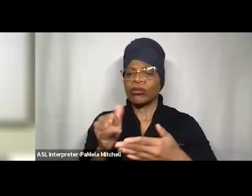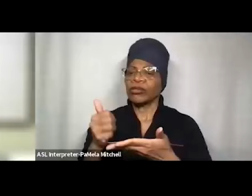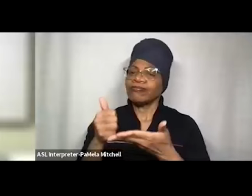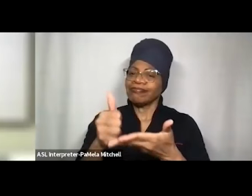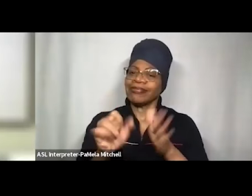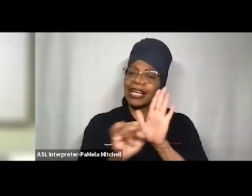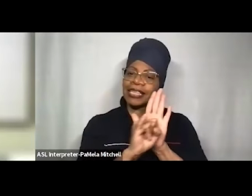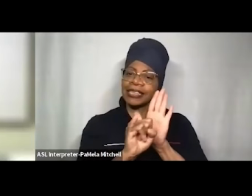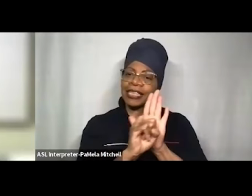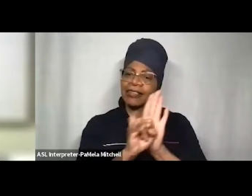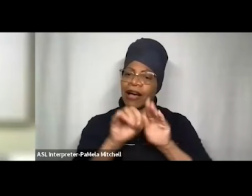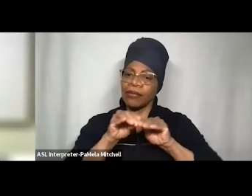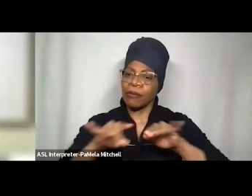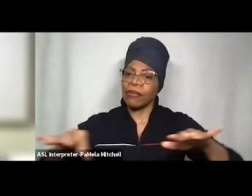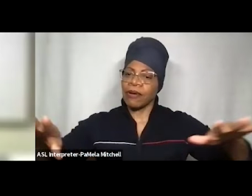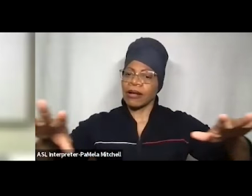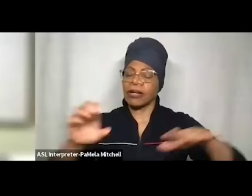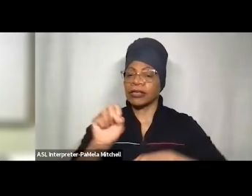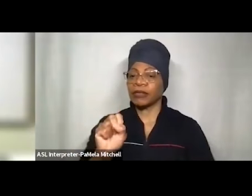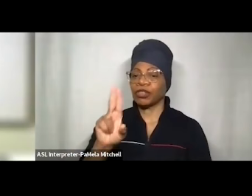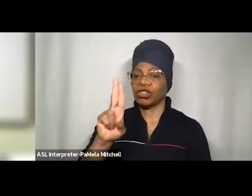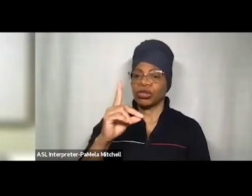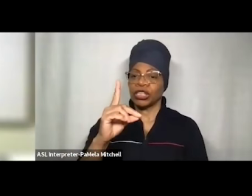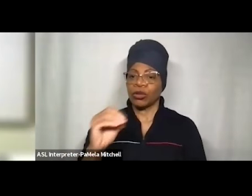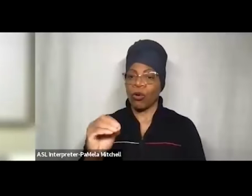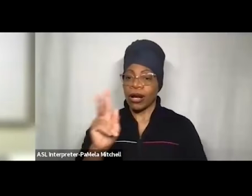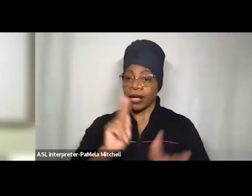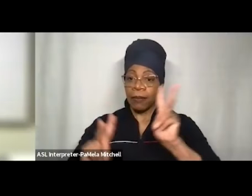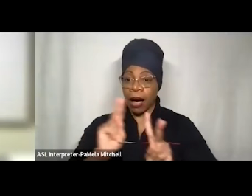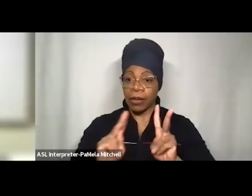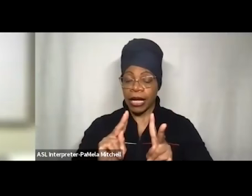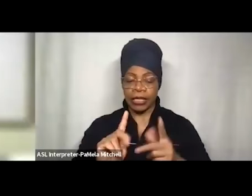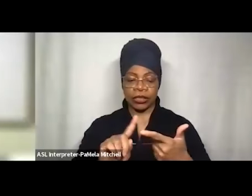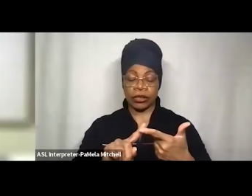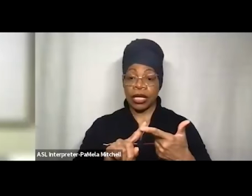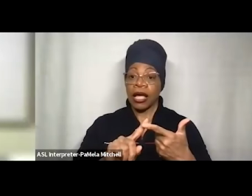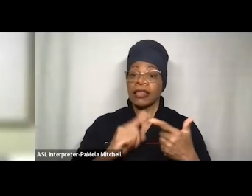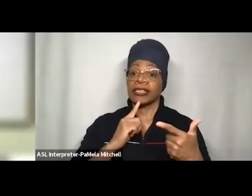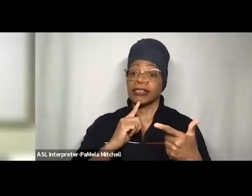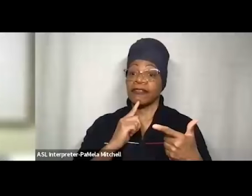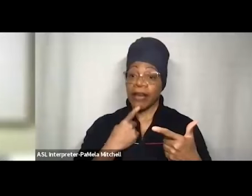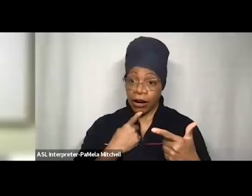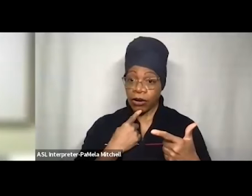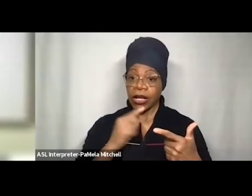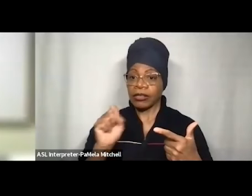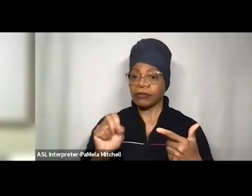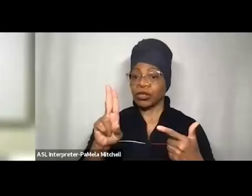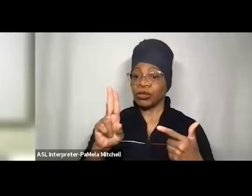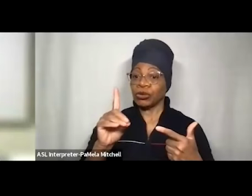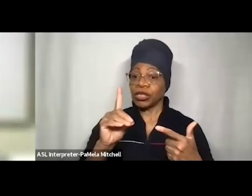of substance use disorders among this population, the severity of substance use disorders in our reentry population,